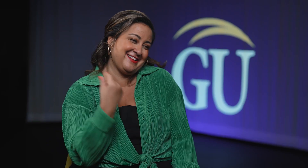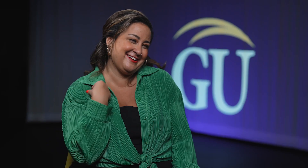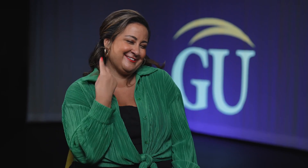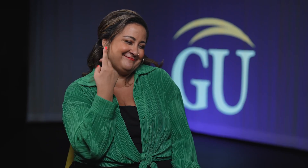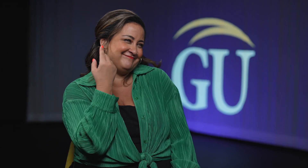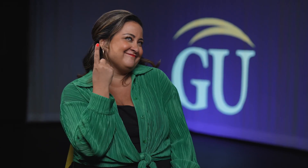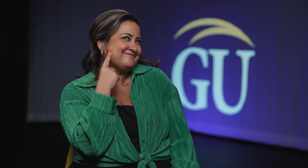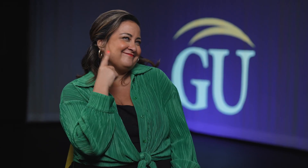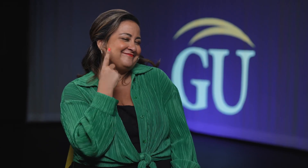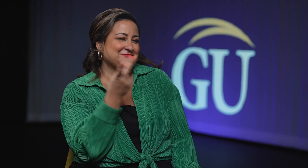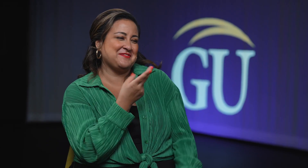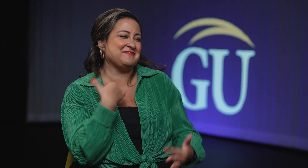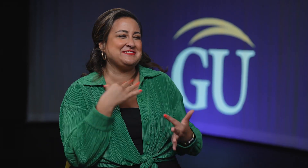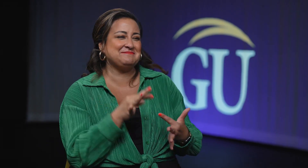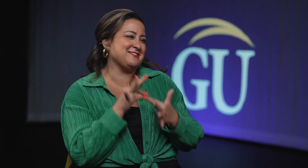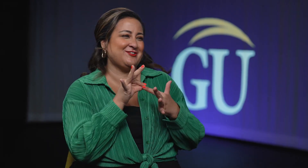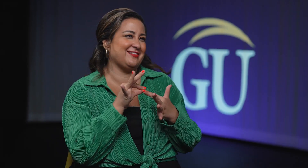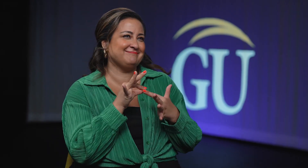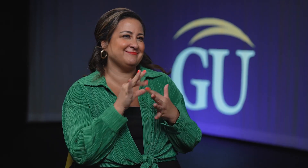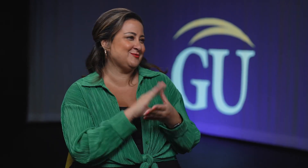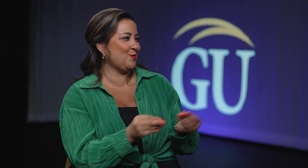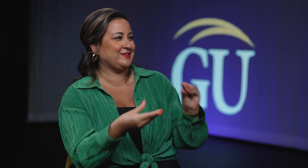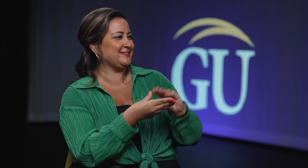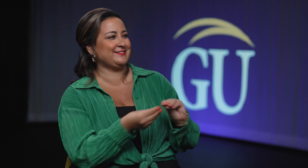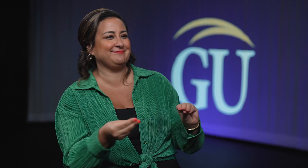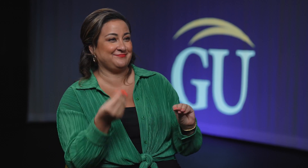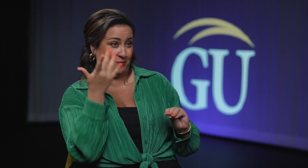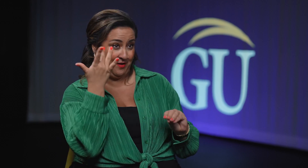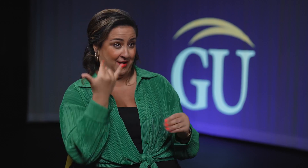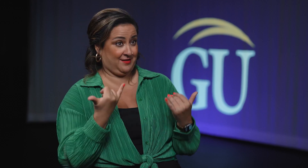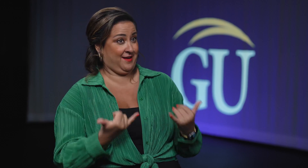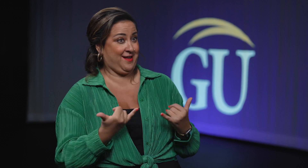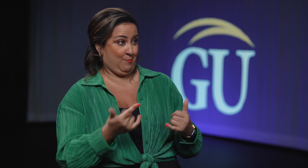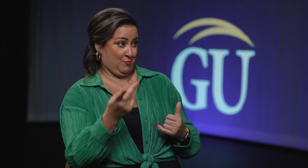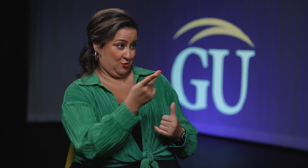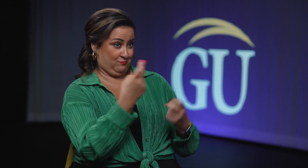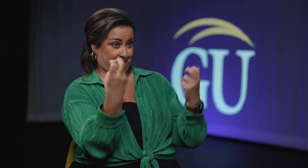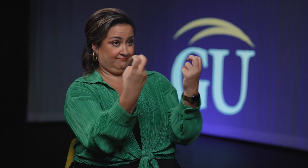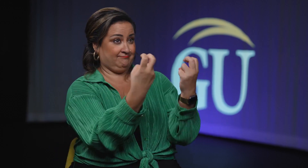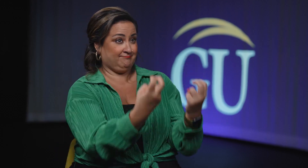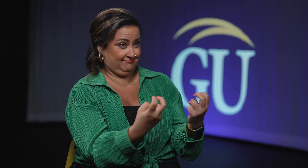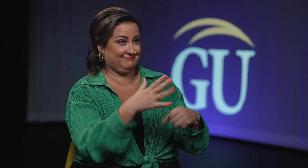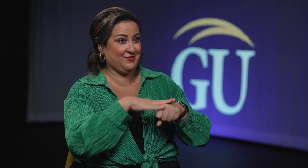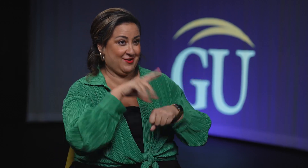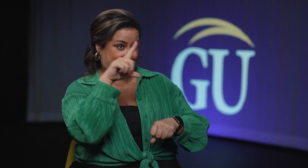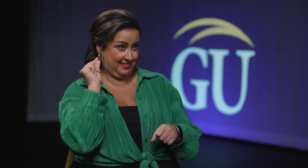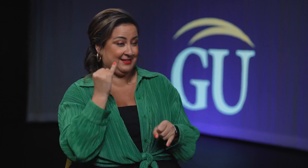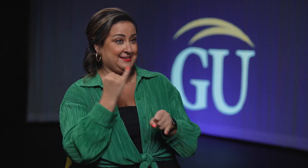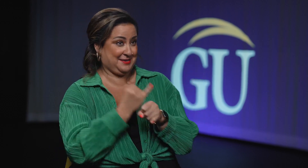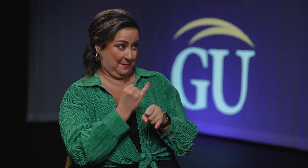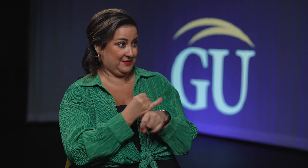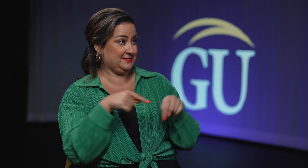I’ve heard that you have a special story, which is why you’re sitting here today on campus at Gallaudet.